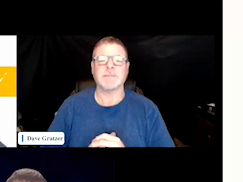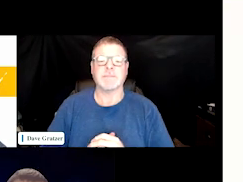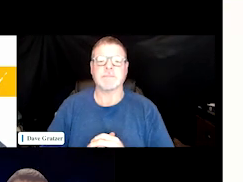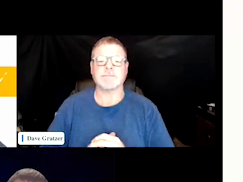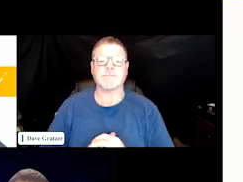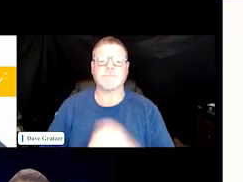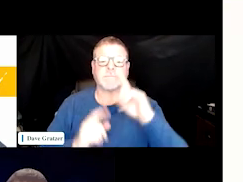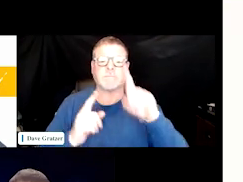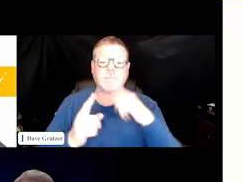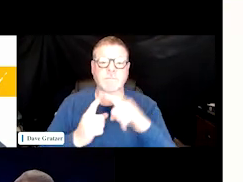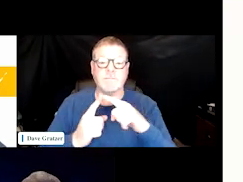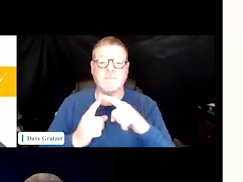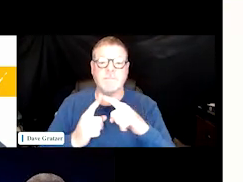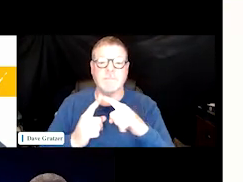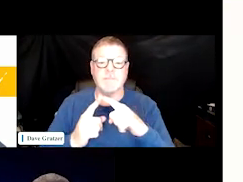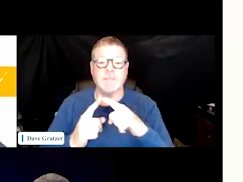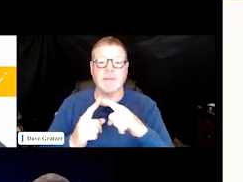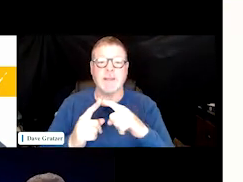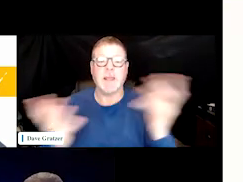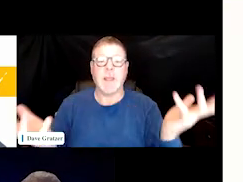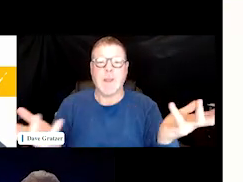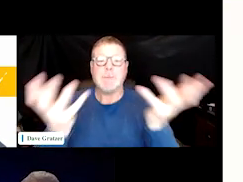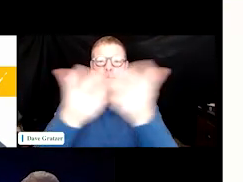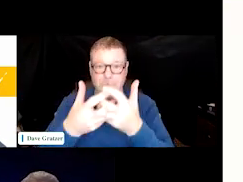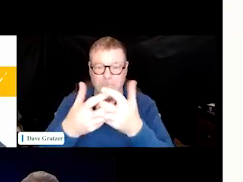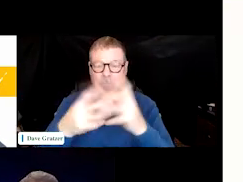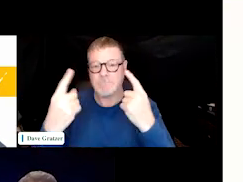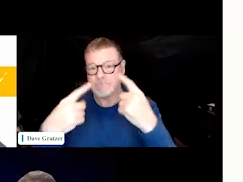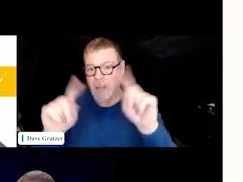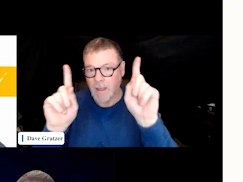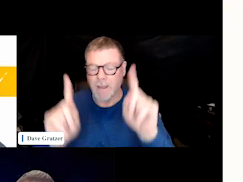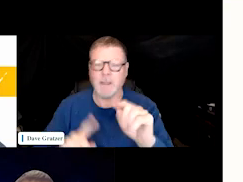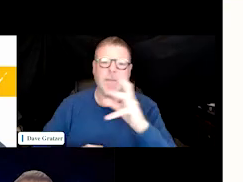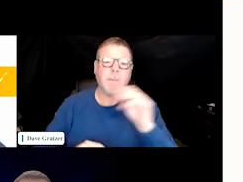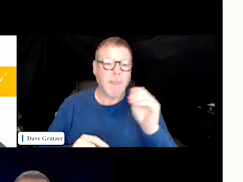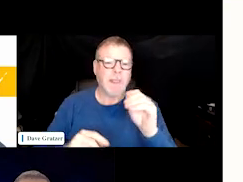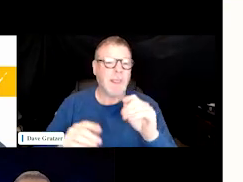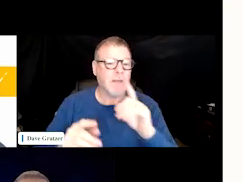then it all emerged. And so it was just basically a lot of figuring out